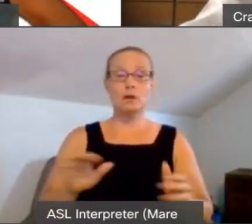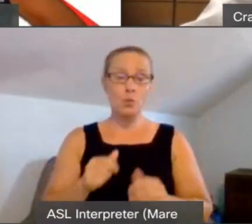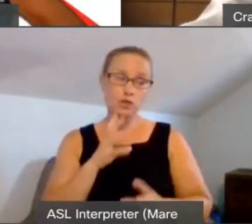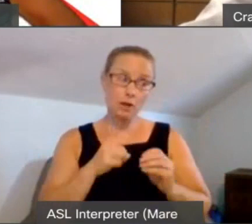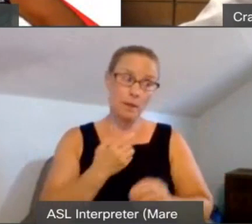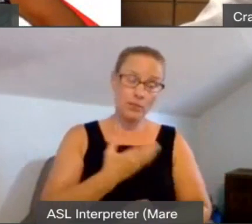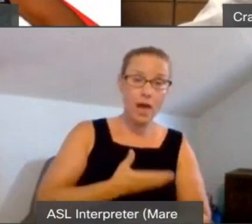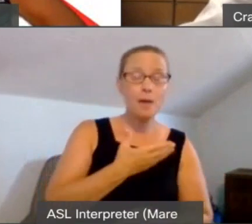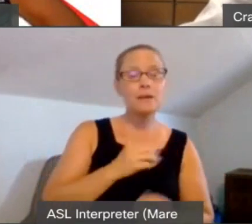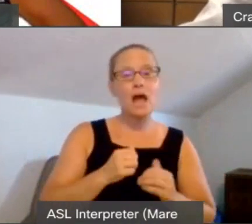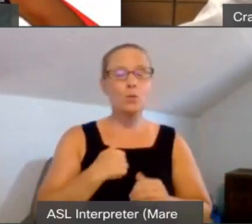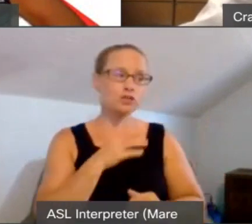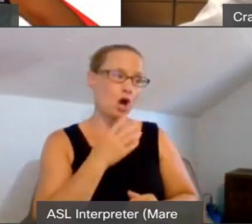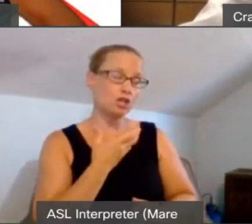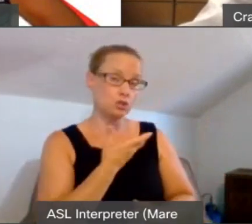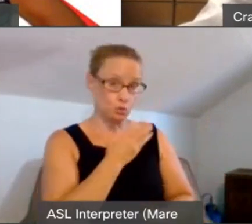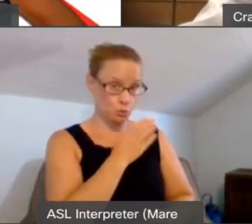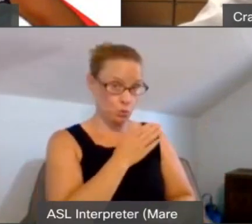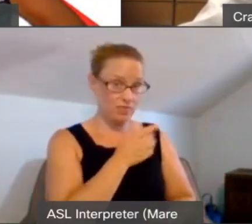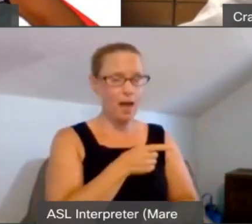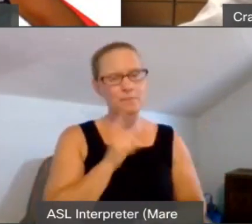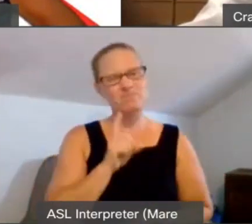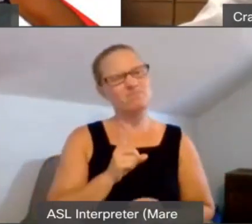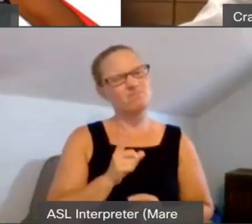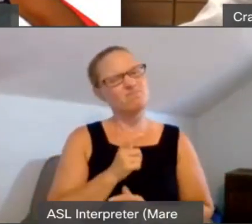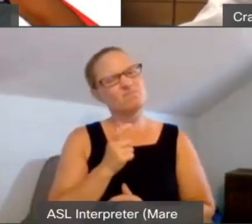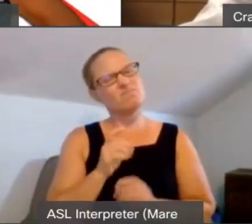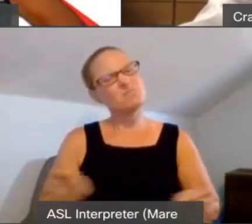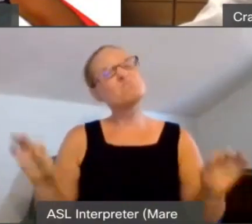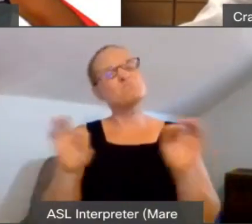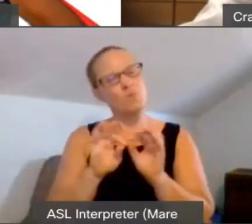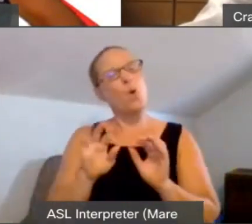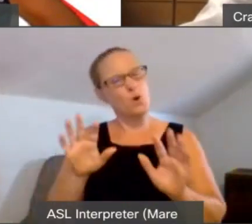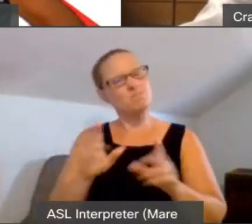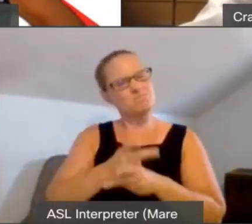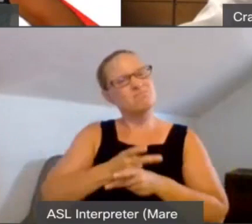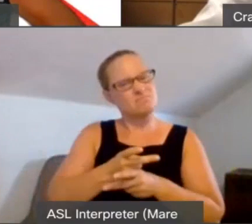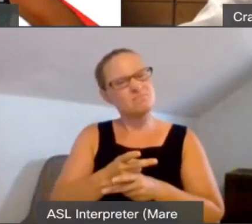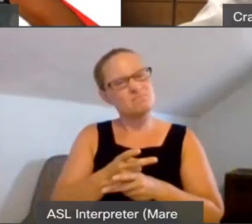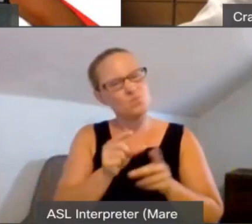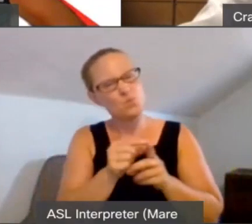and how we talk to them I think is a big thing too. I hope that answered kind of sorta.